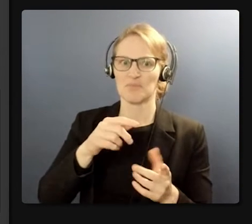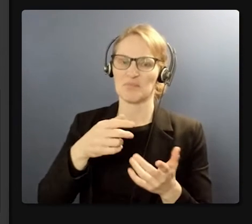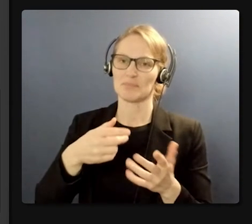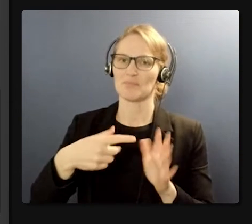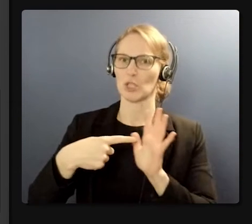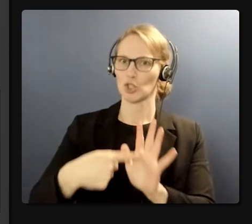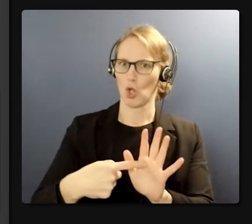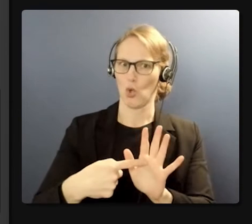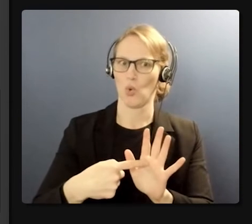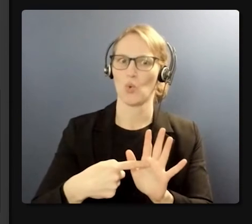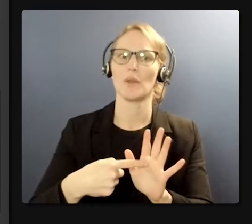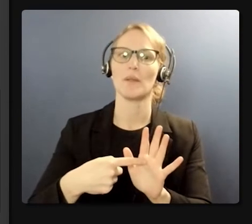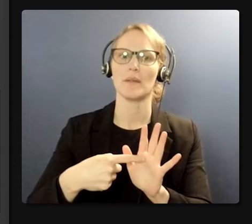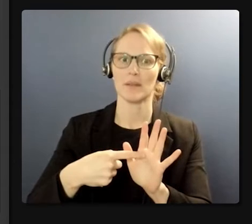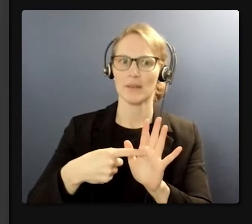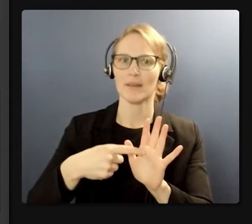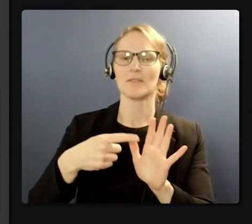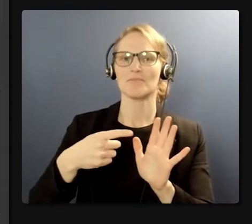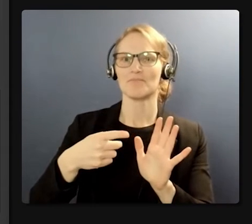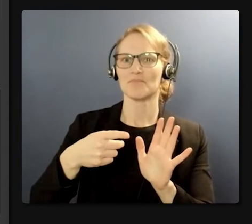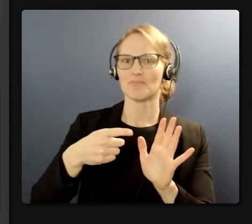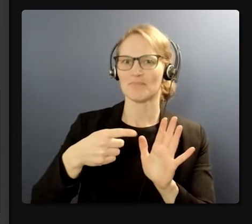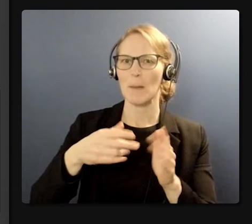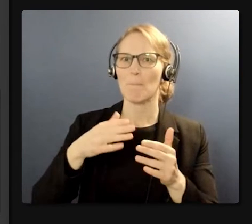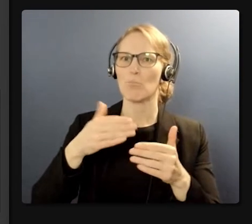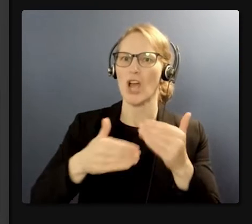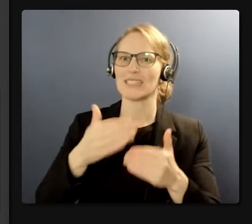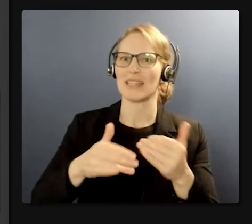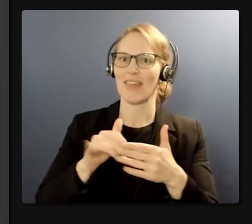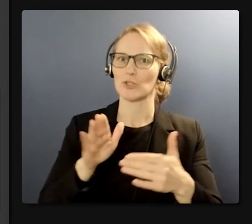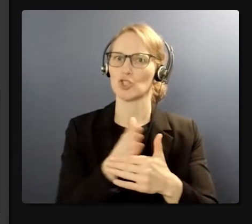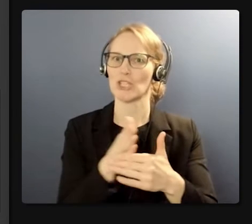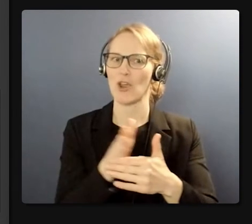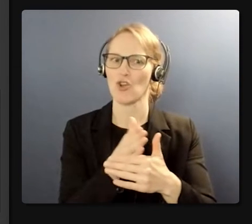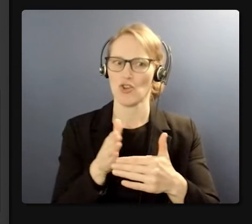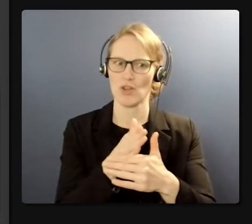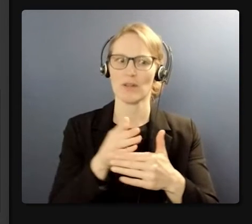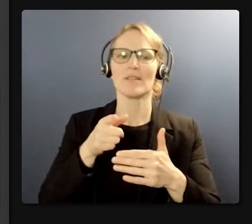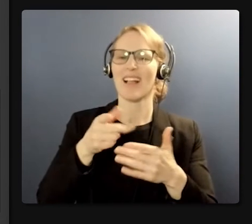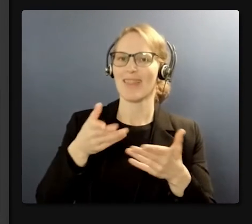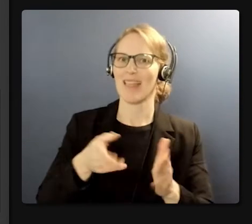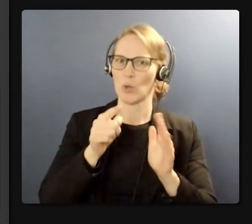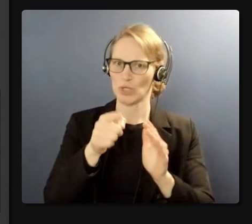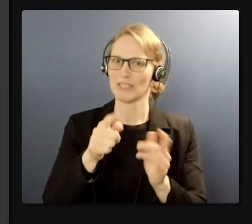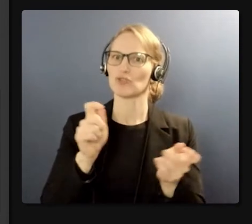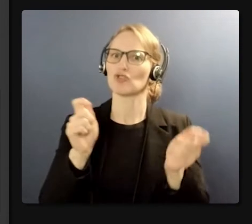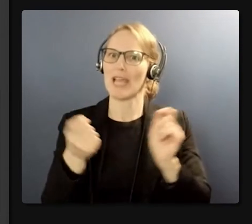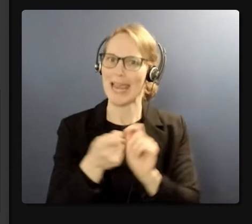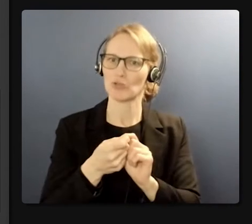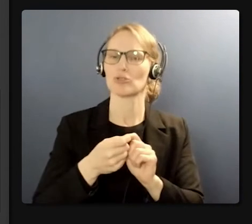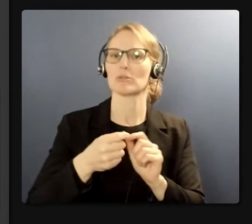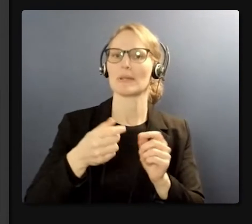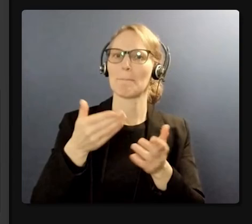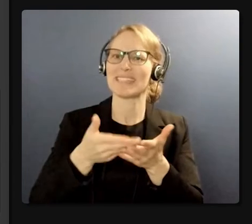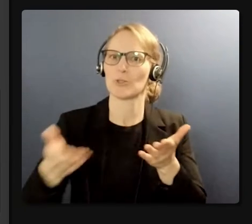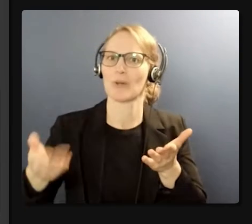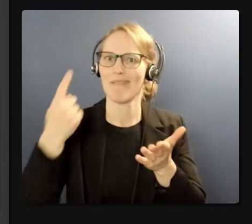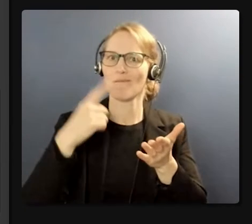It's where we basically, processing to share and allowing you to change the materials for the different parts.